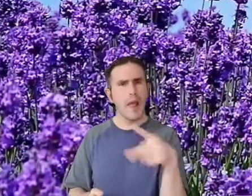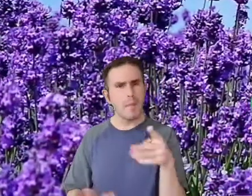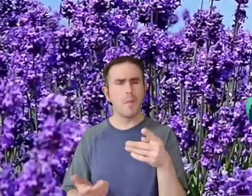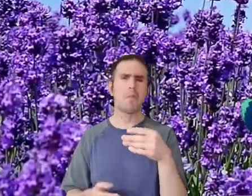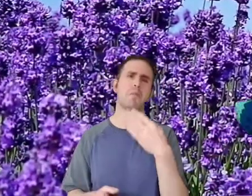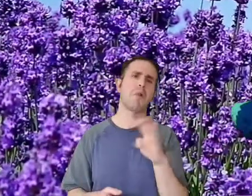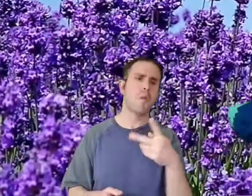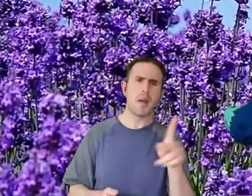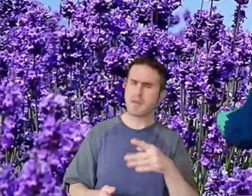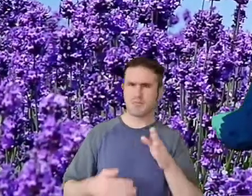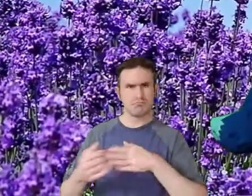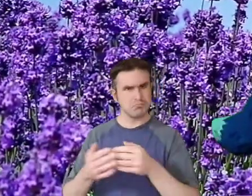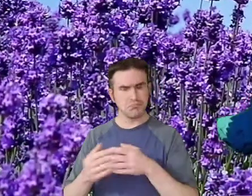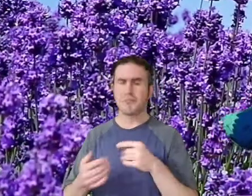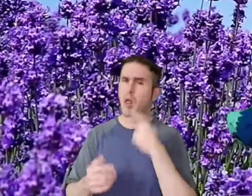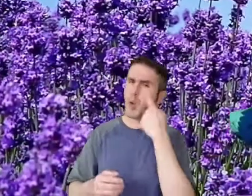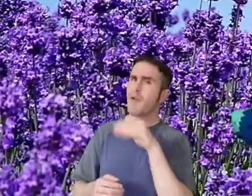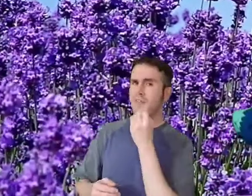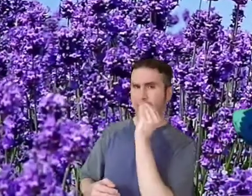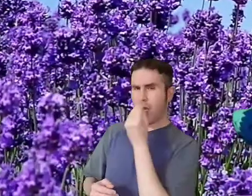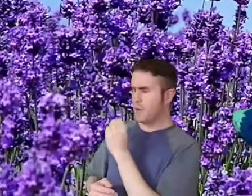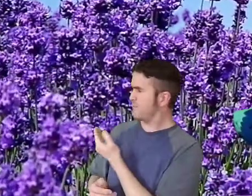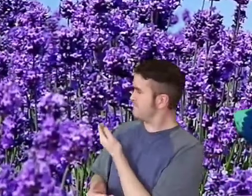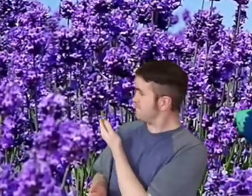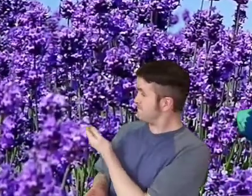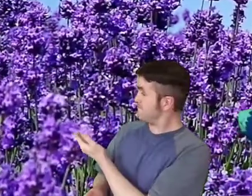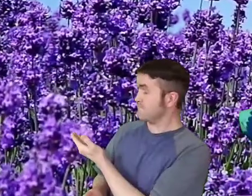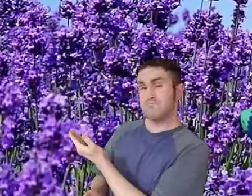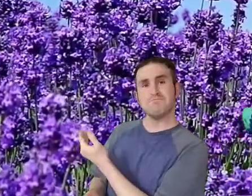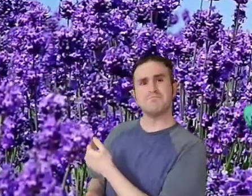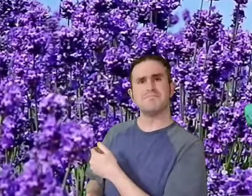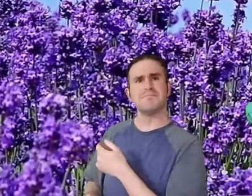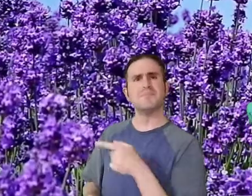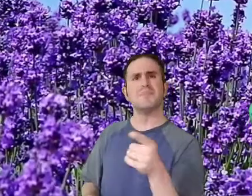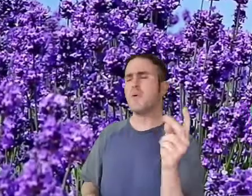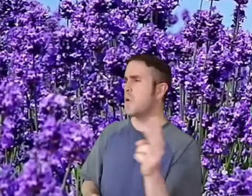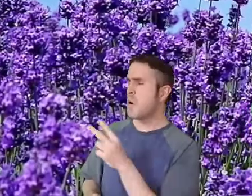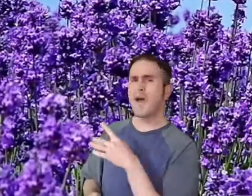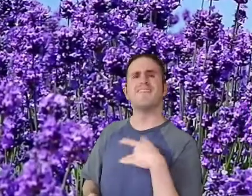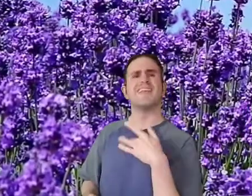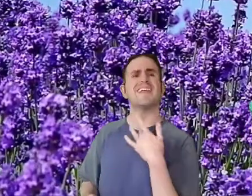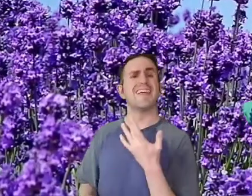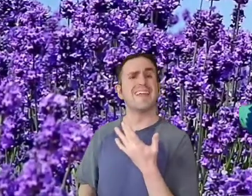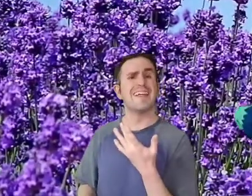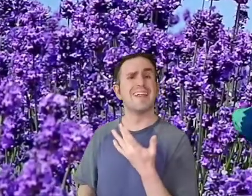it could be a blue-purple... look at these flowers here! How does that make you feel? Or maybe it's